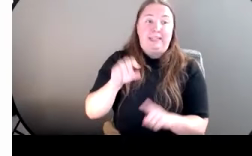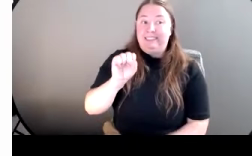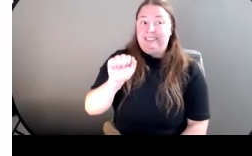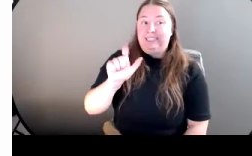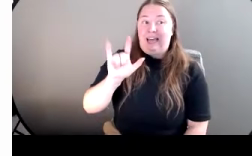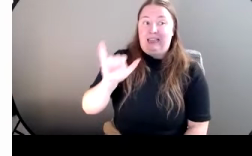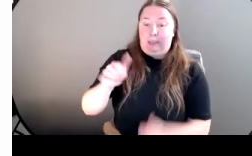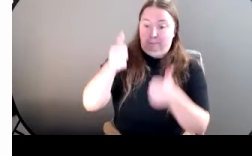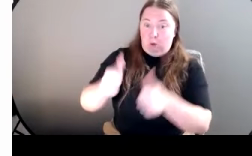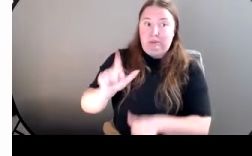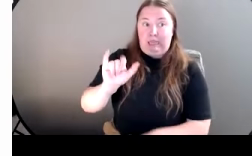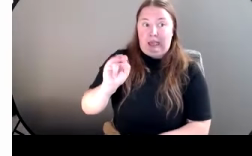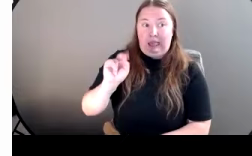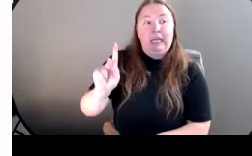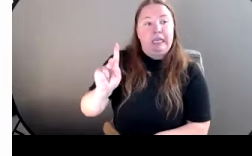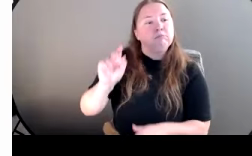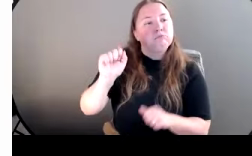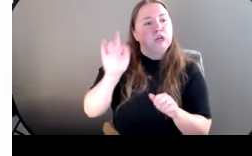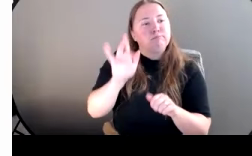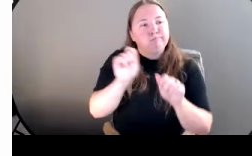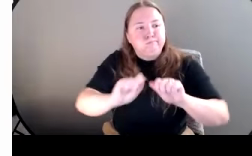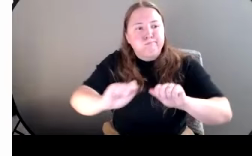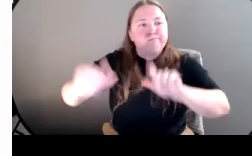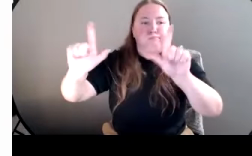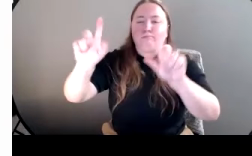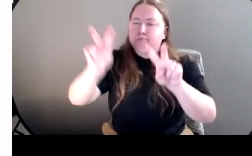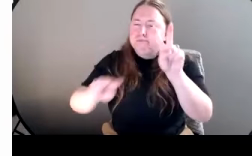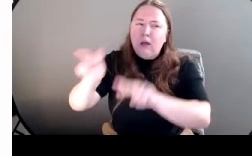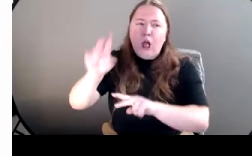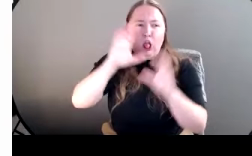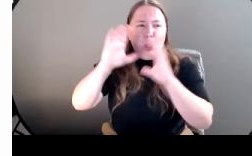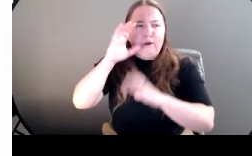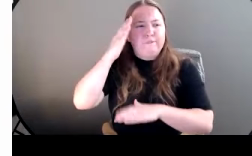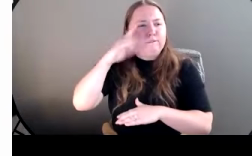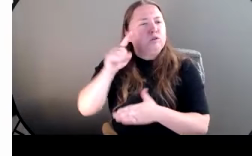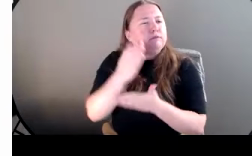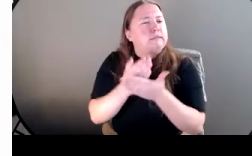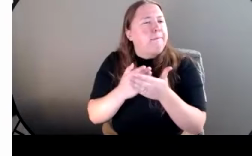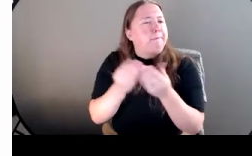Jump into that resource and look for some of the materials that's in there.